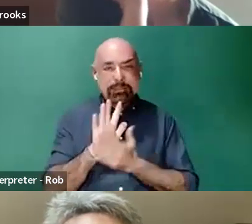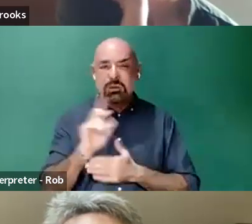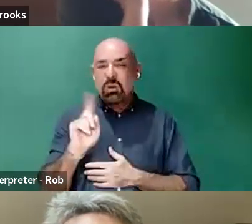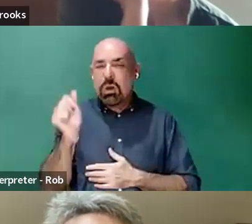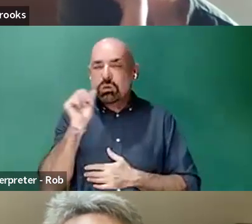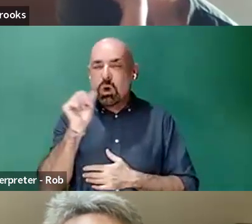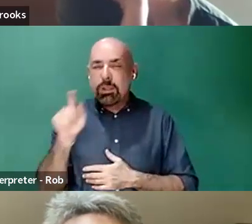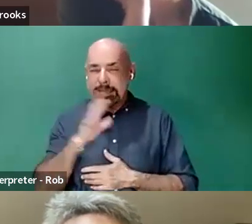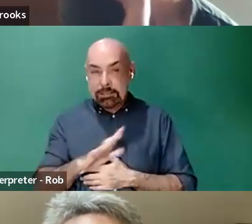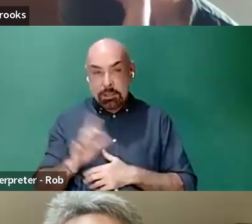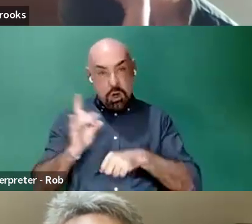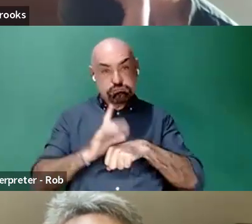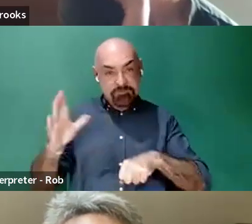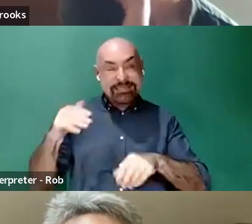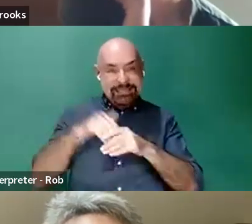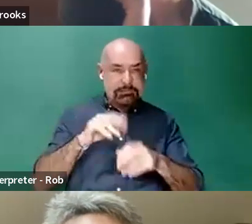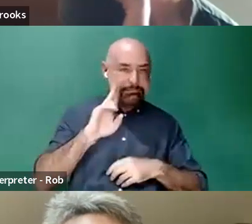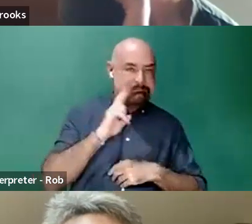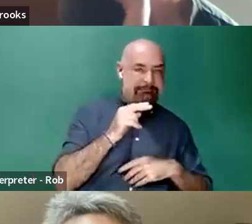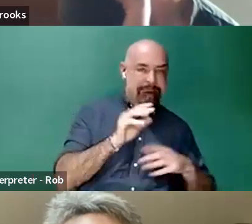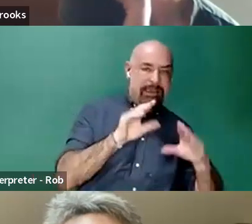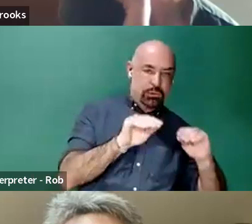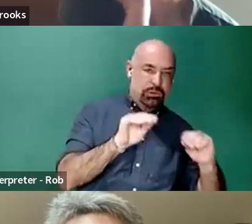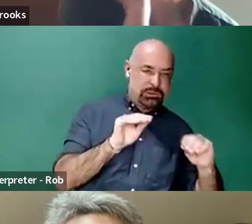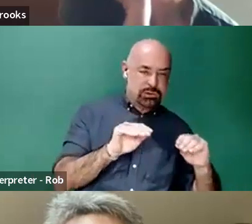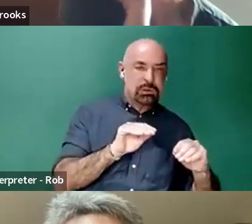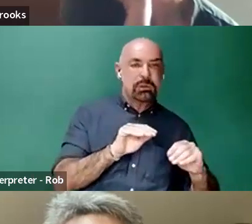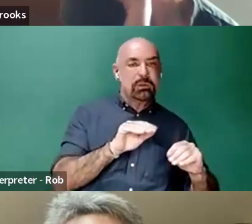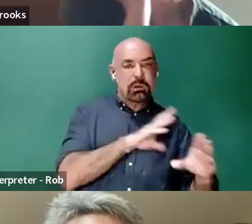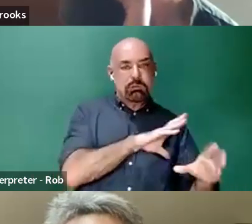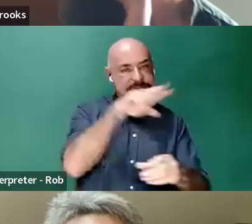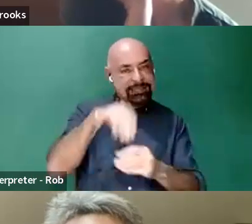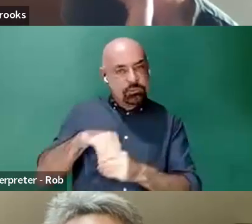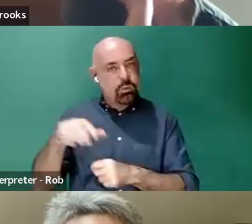professionals in Deaf education are also bringing into this field. We anticipate that it will be used